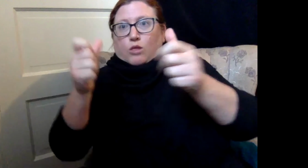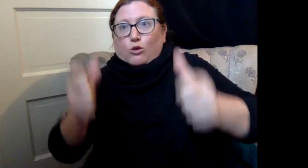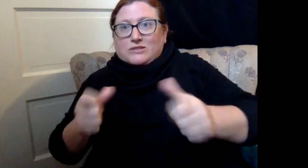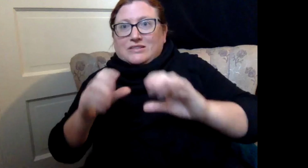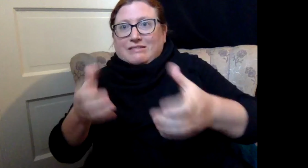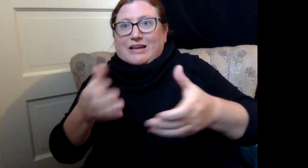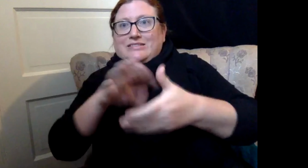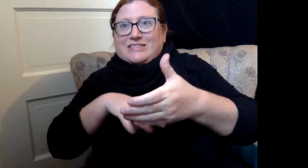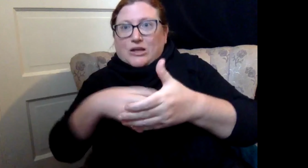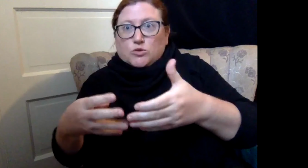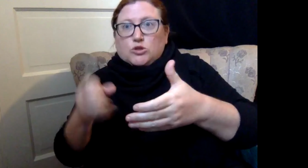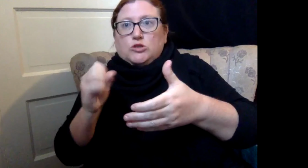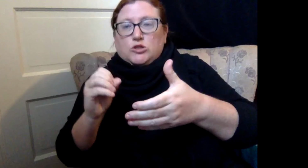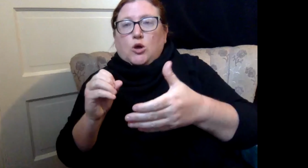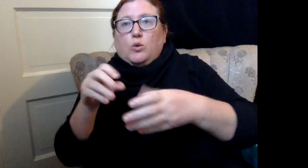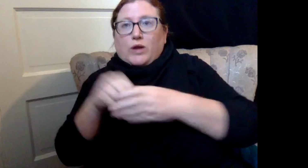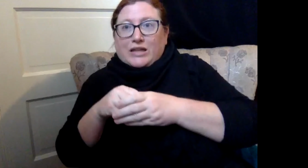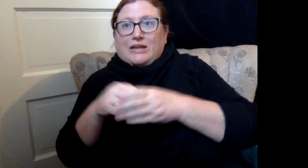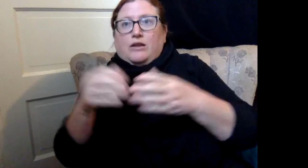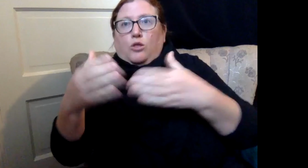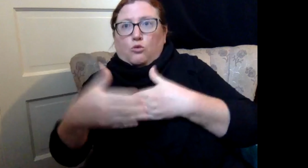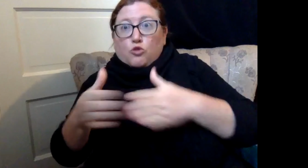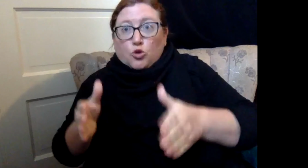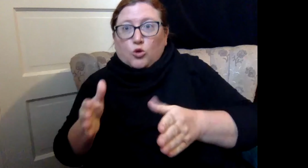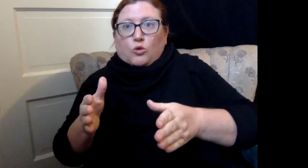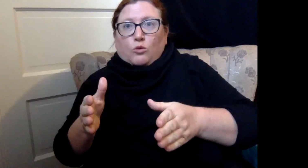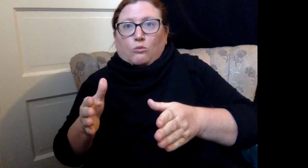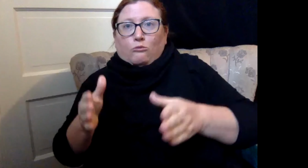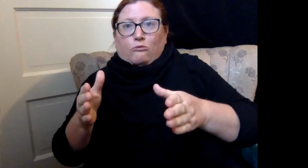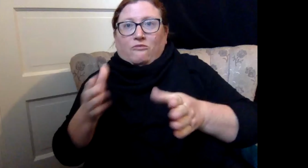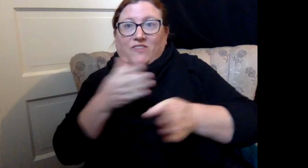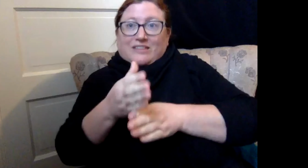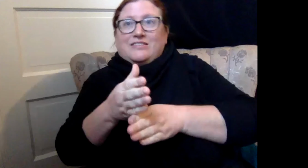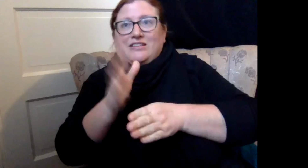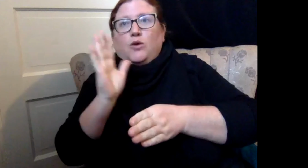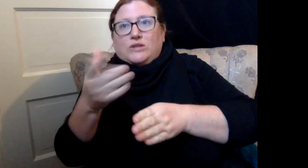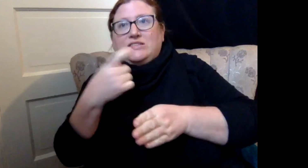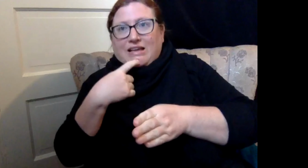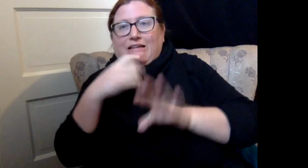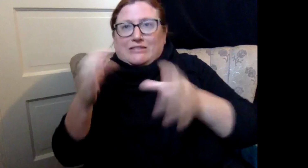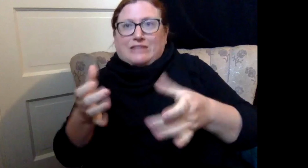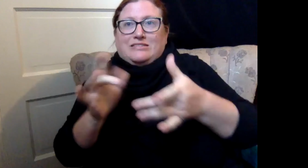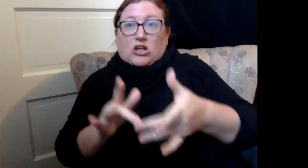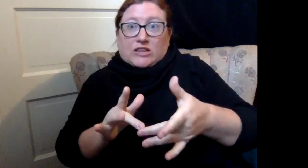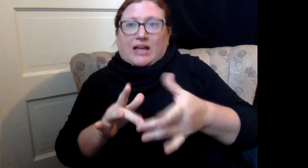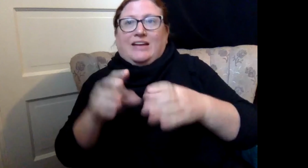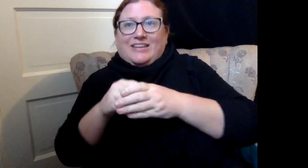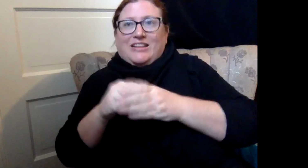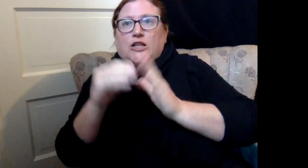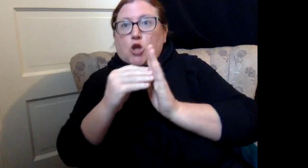we organizing and updating the course schedule, posted class scred you'll so in the room field, if that class is moving